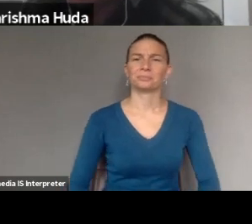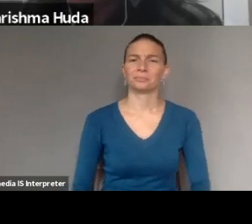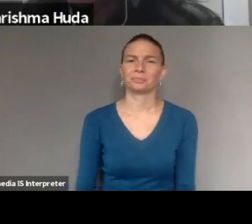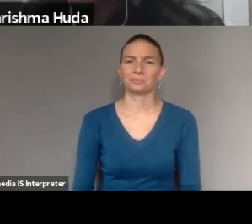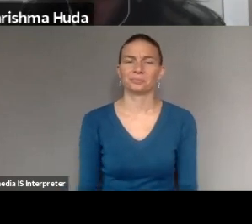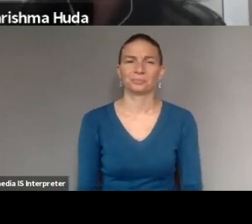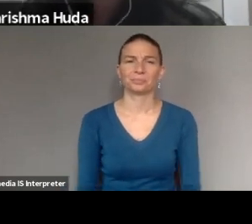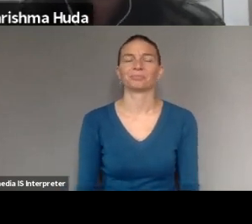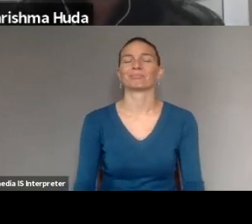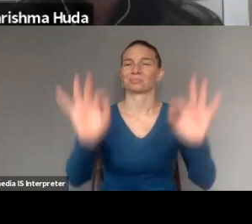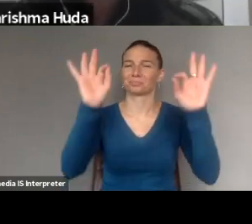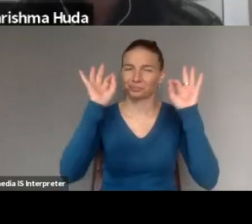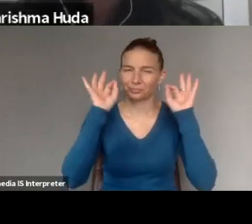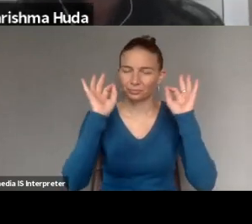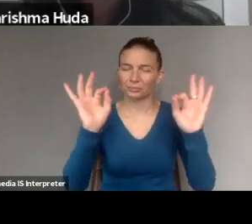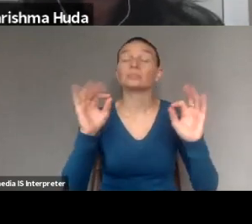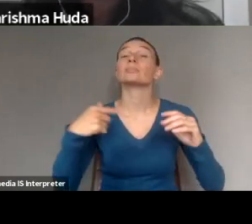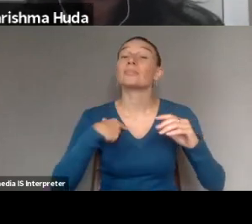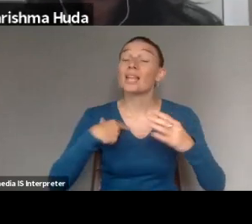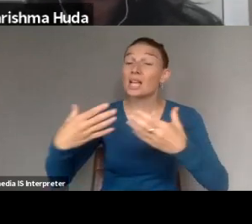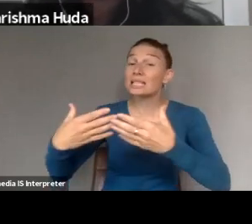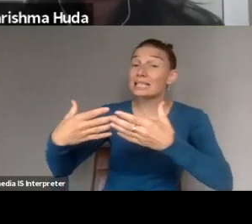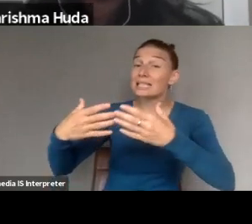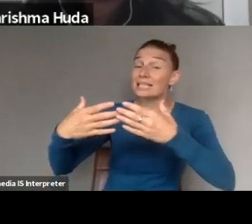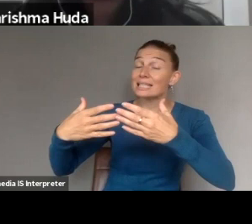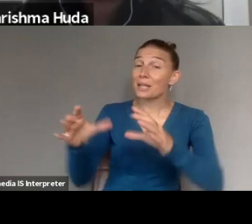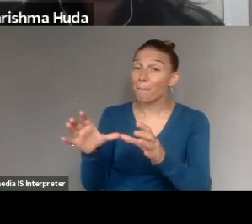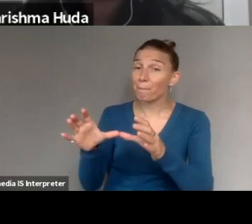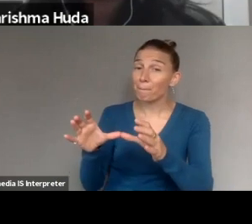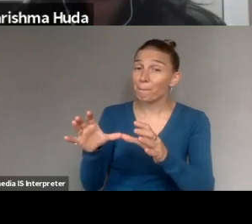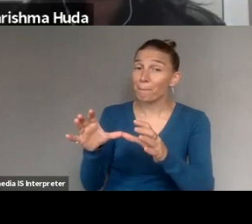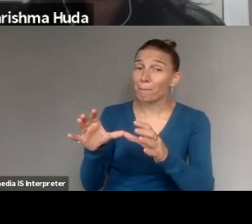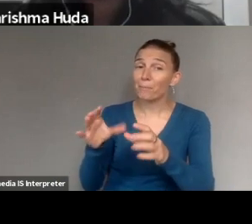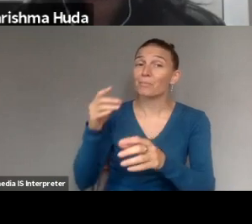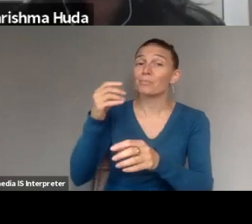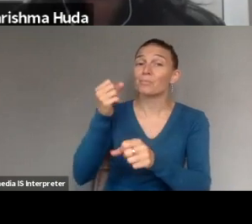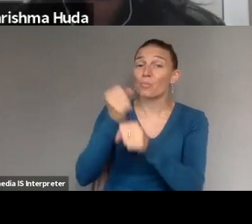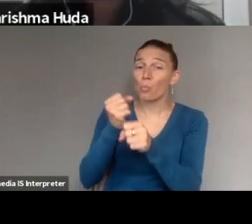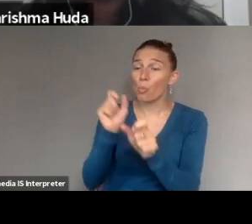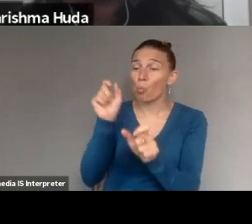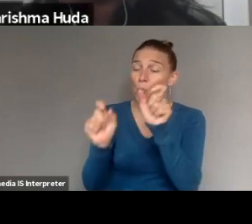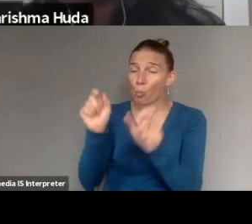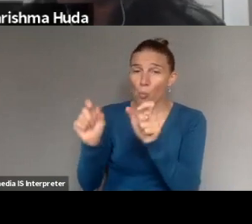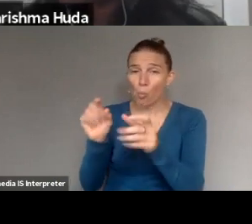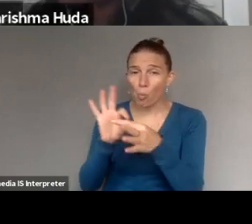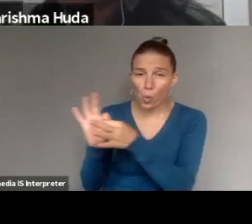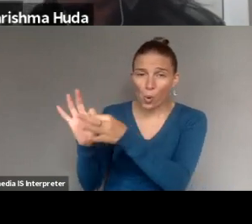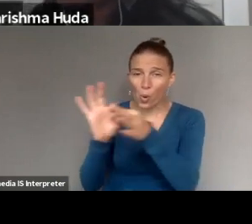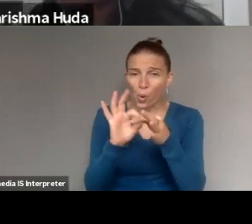And my team in collaboration with the DPO network and another Australian supported programme, Compact